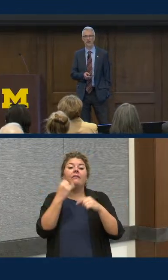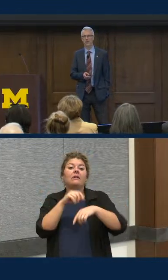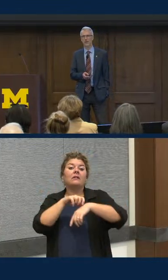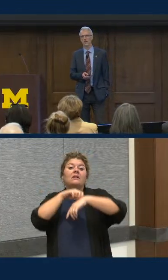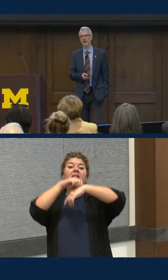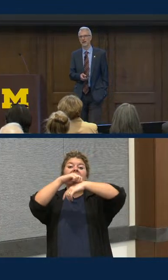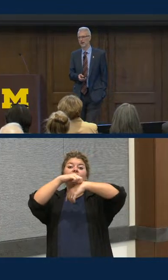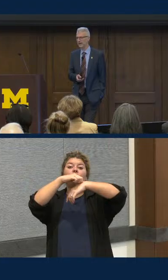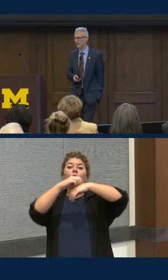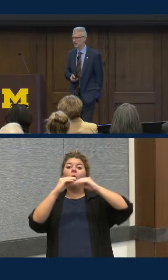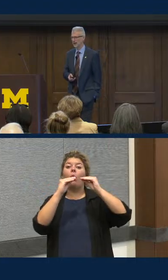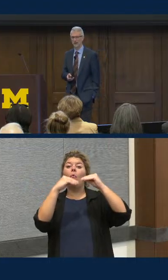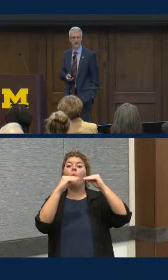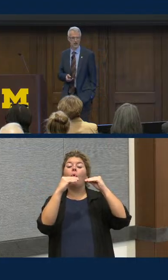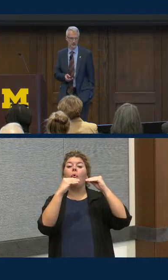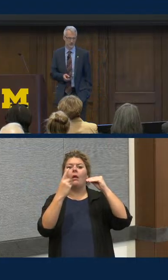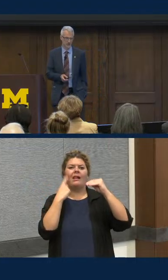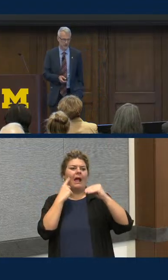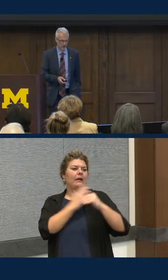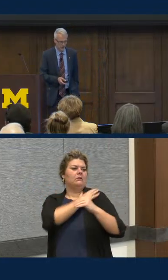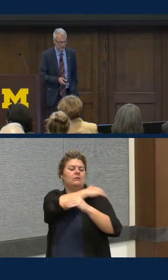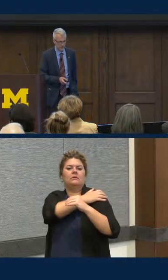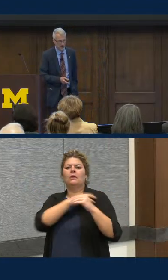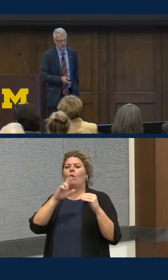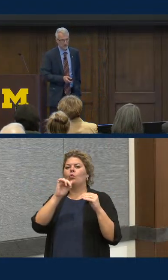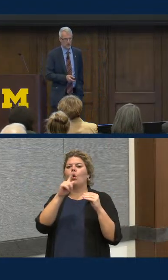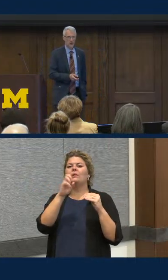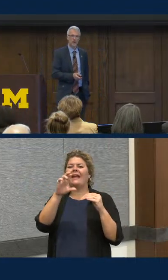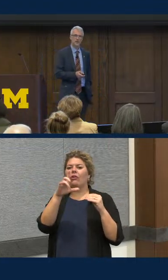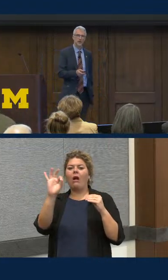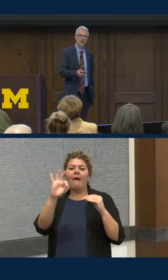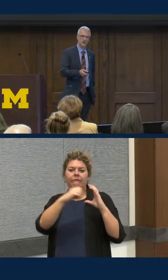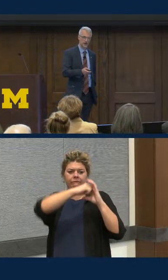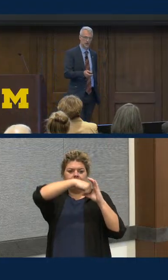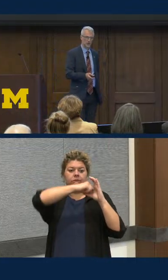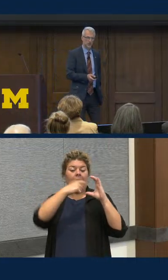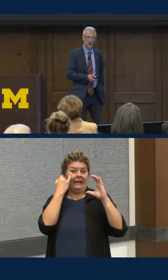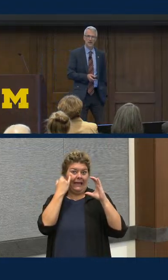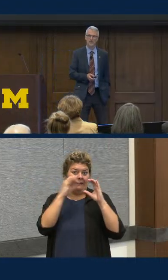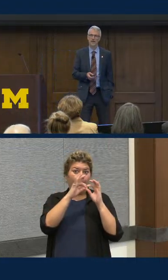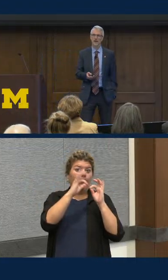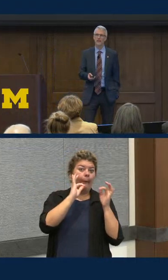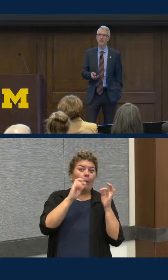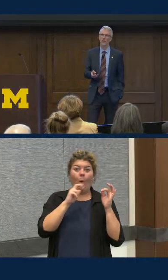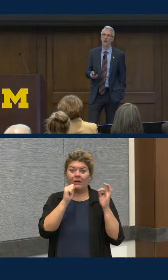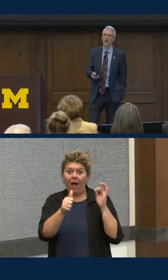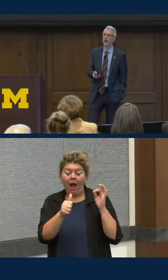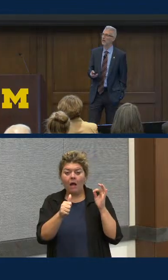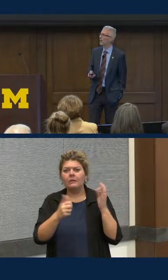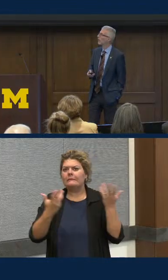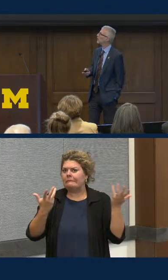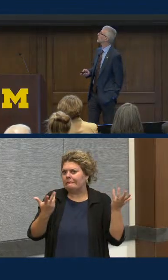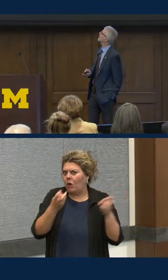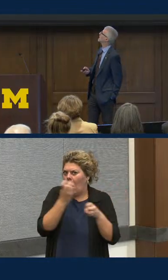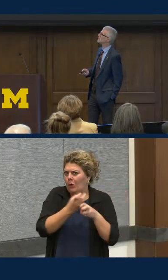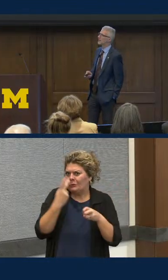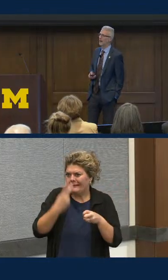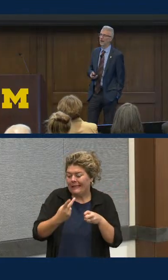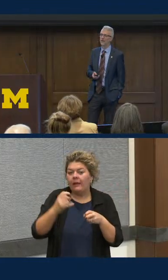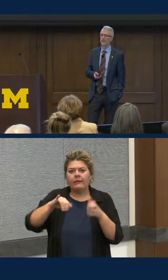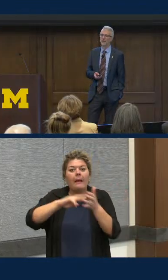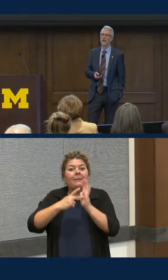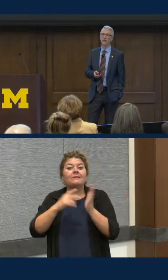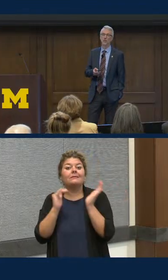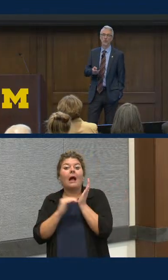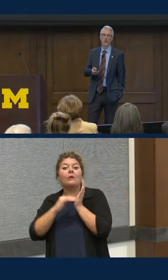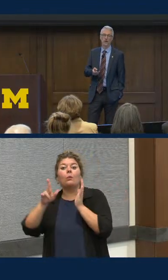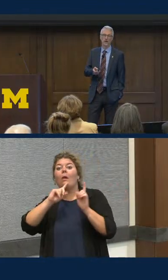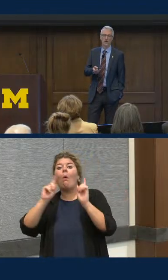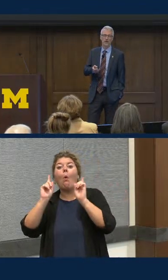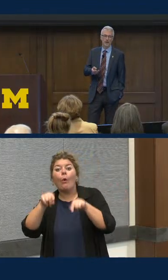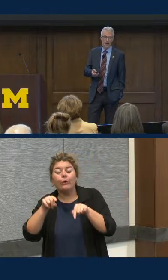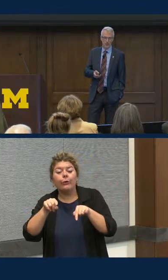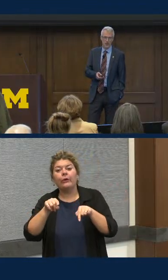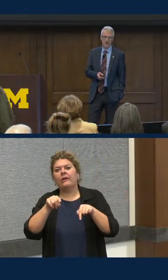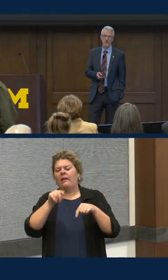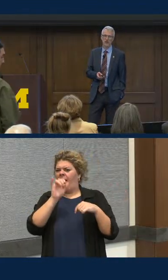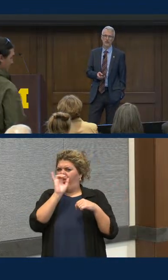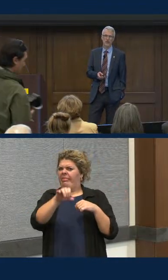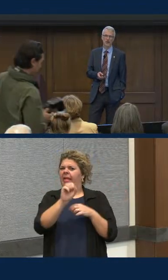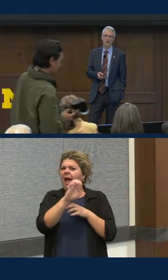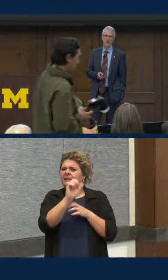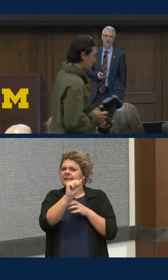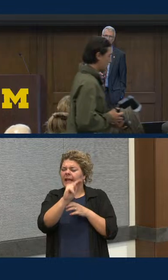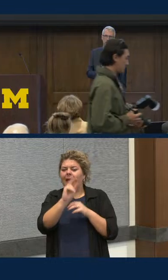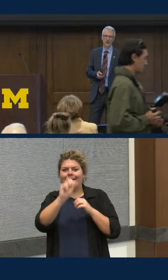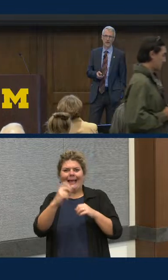rotator cuff is torn or not. So